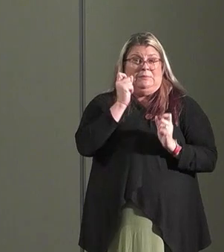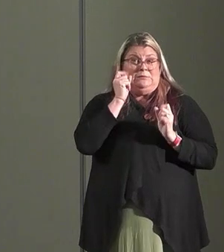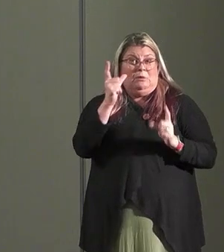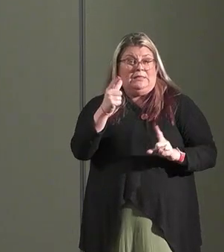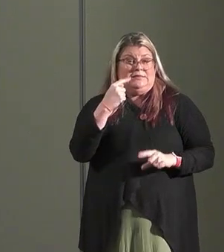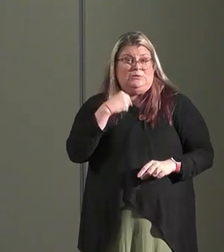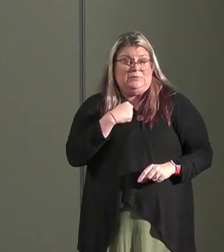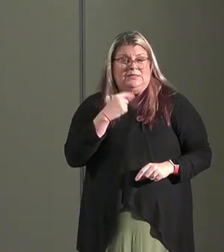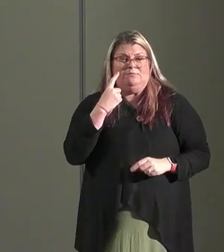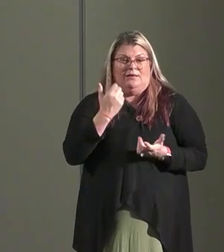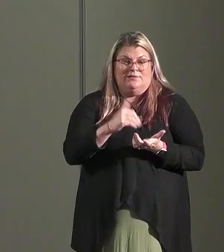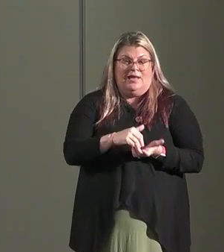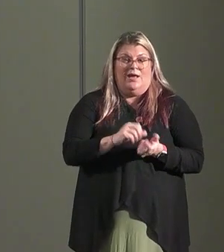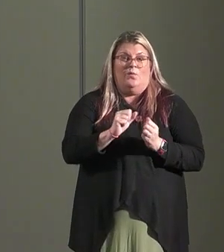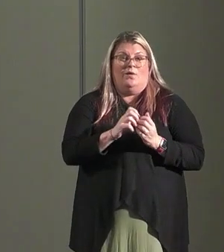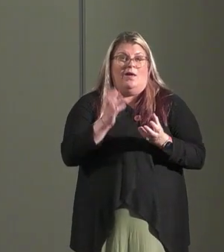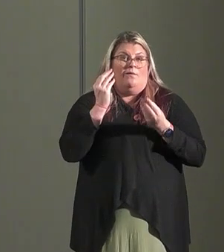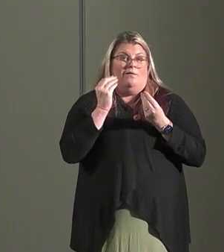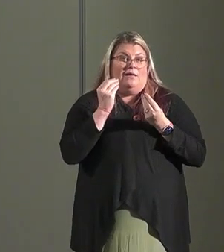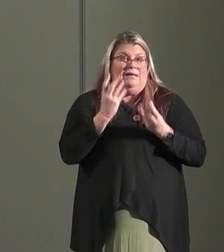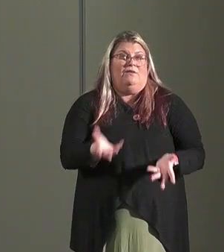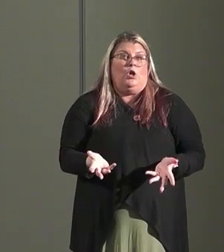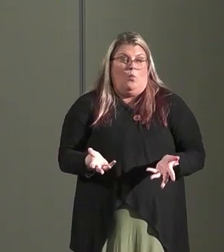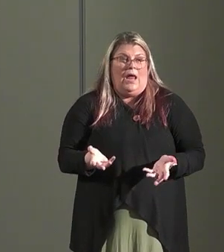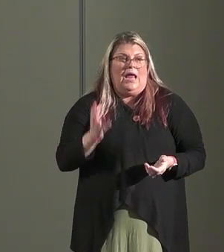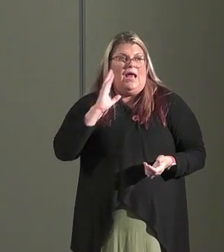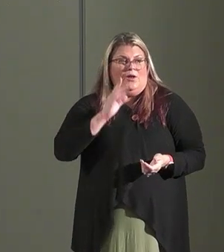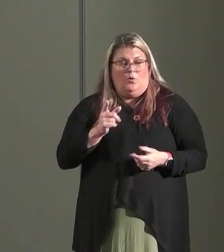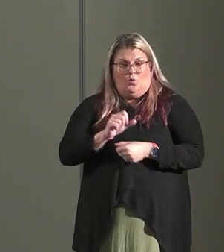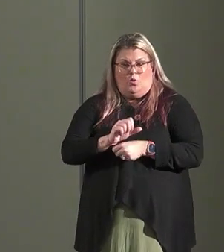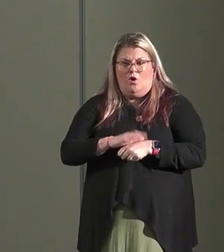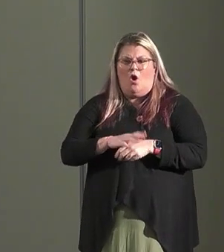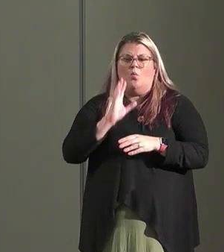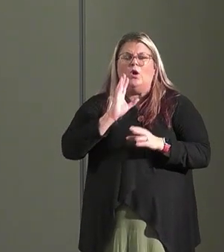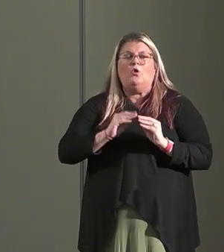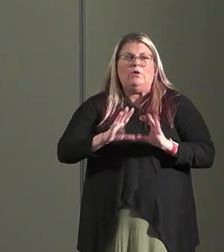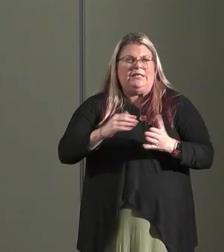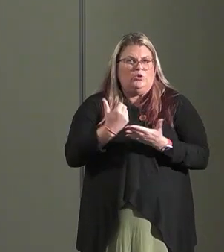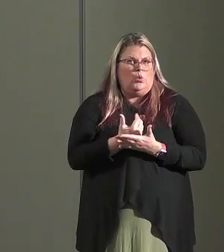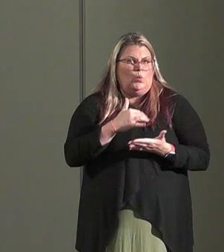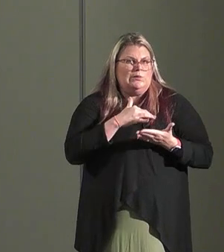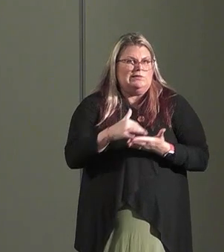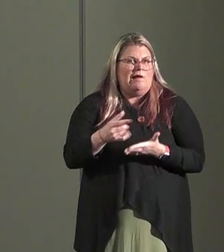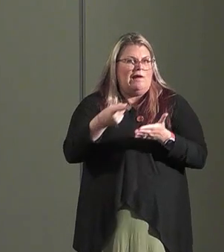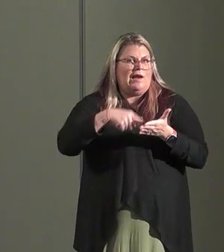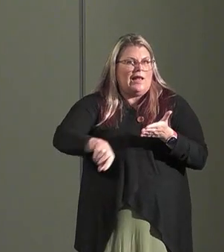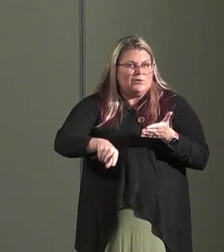without giving away, I know that you are working -- you will release the new study next week. I